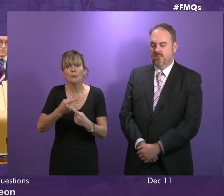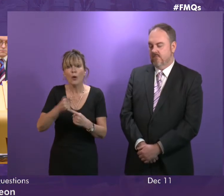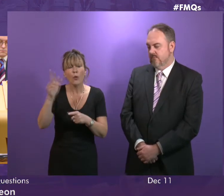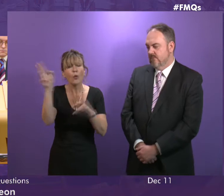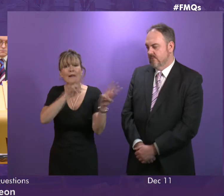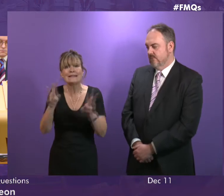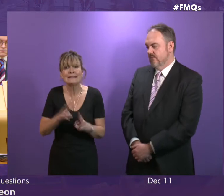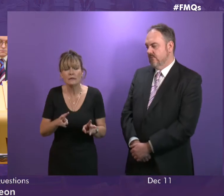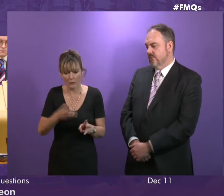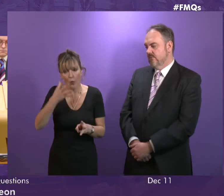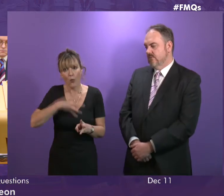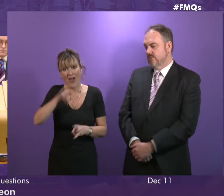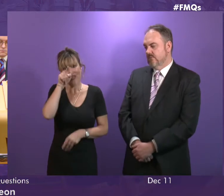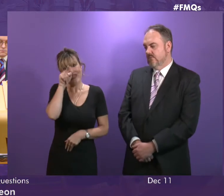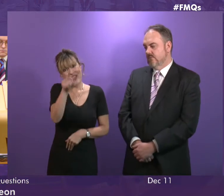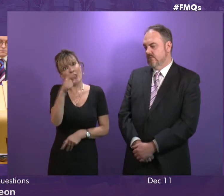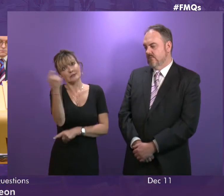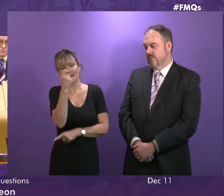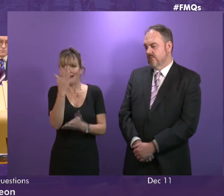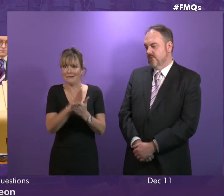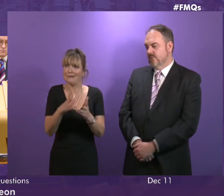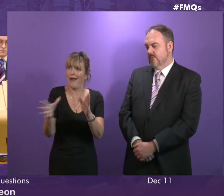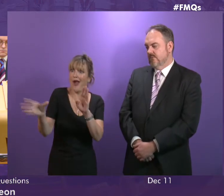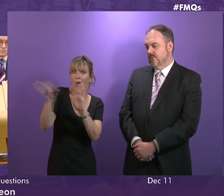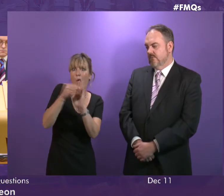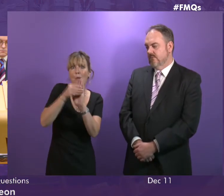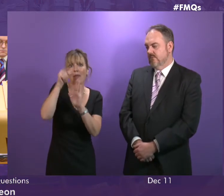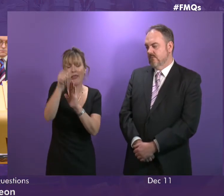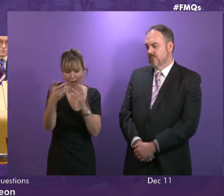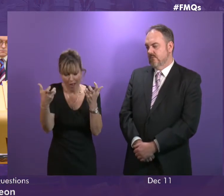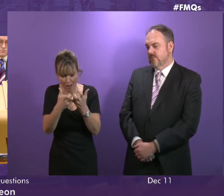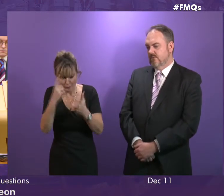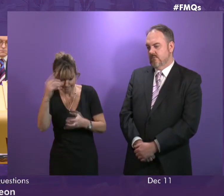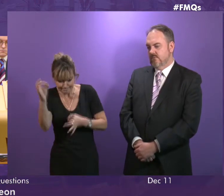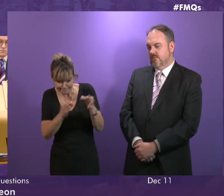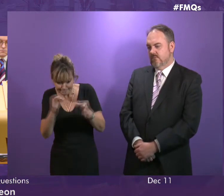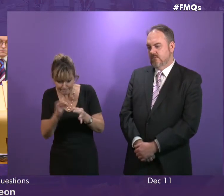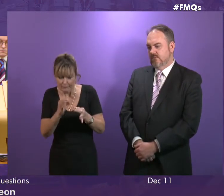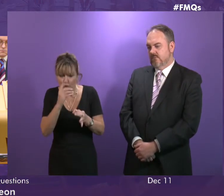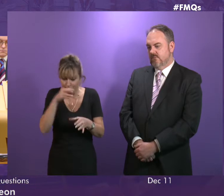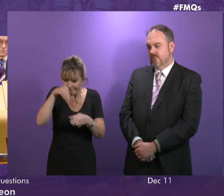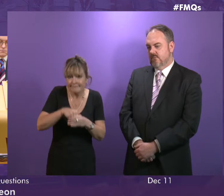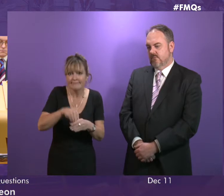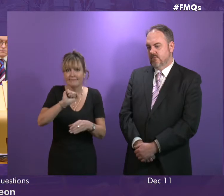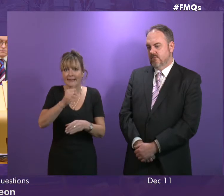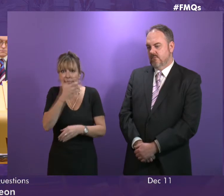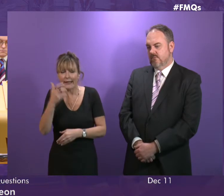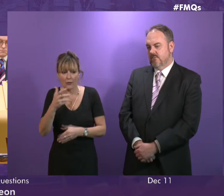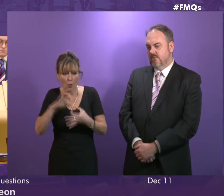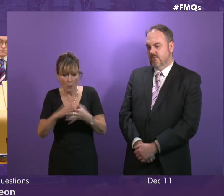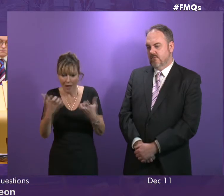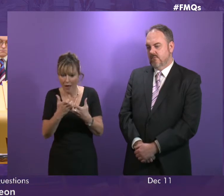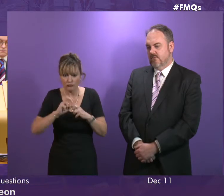to replicate that success in how we heat our homes, how we travel to work and in other ways.